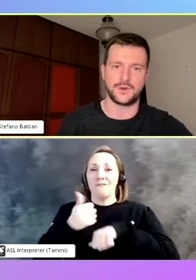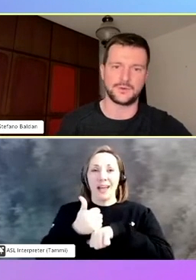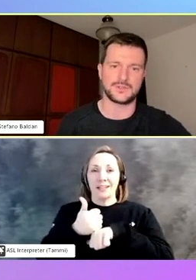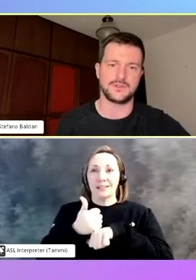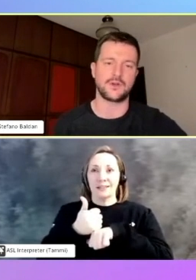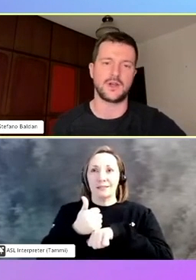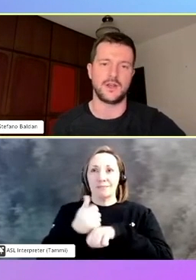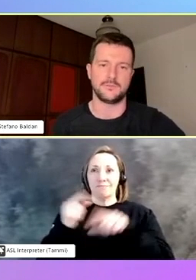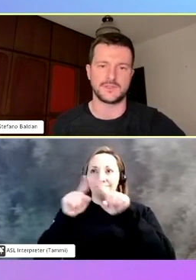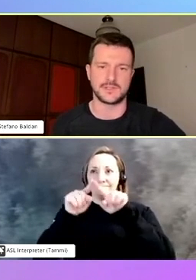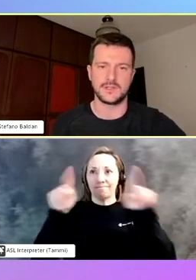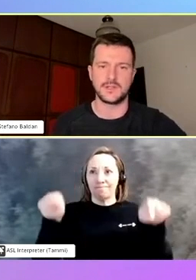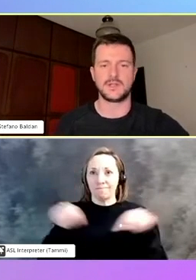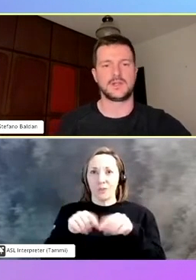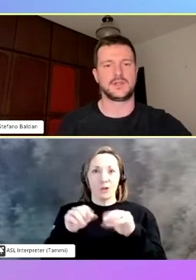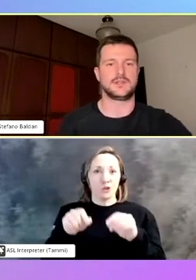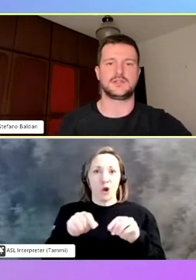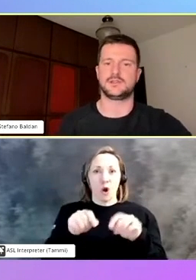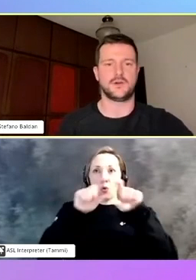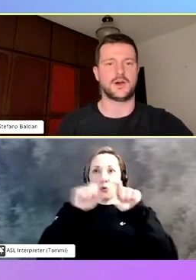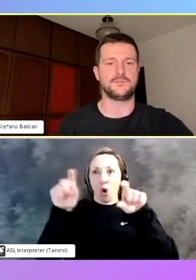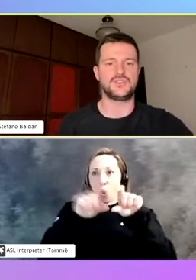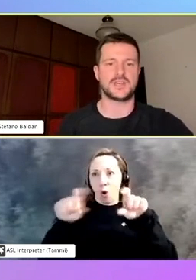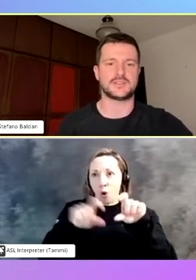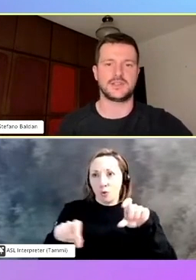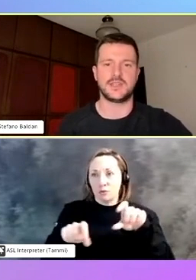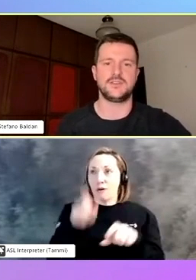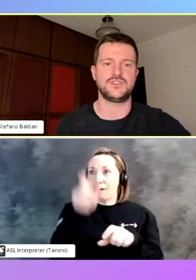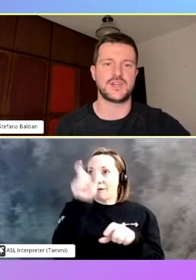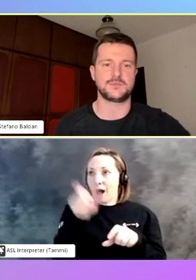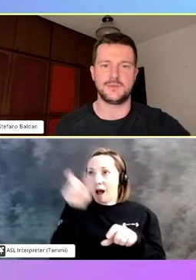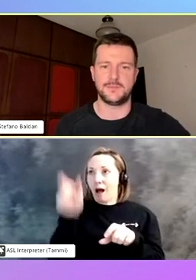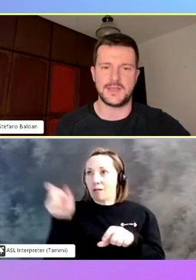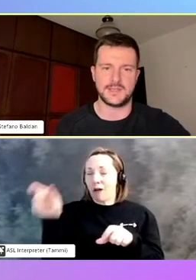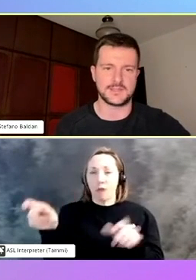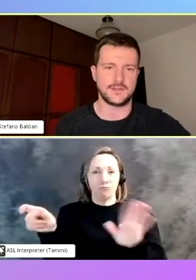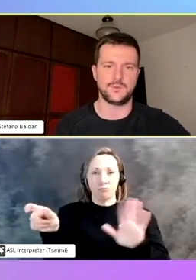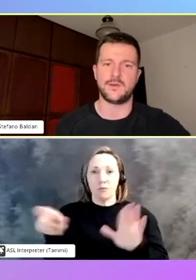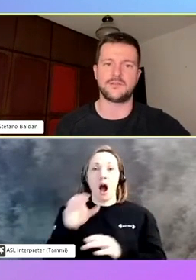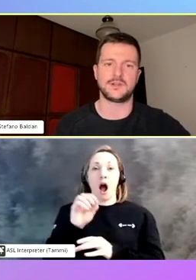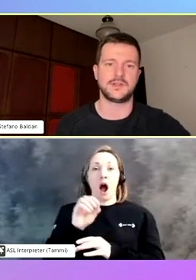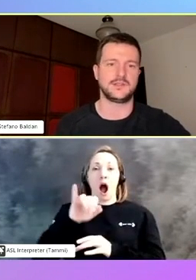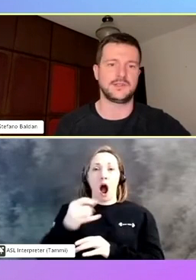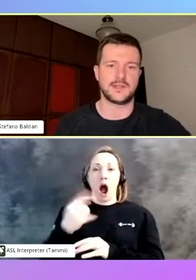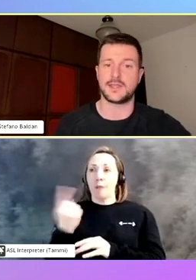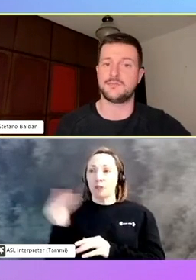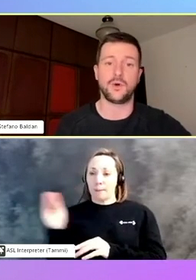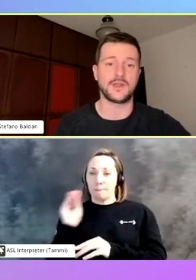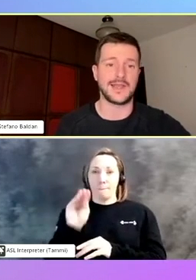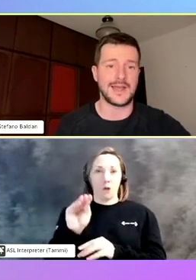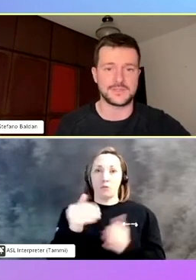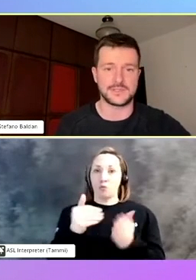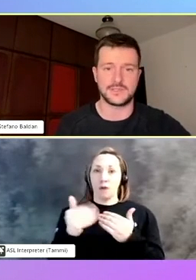We describe mayoral as a collaboration used more than 50 million people around the world to engage in meetings come up